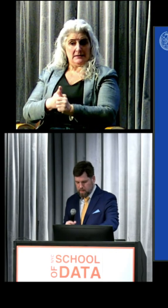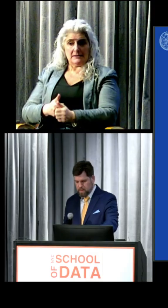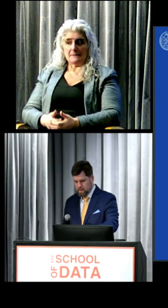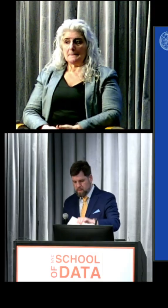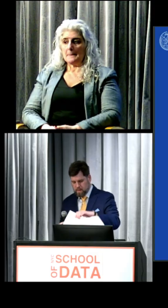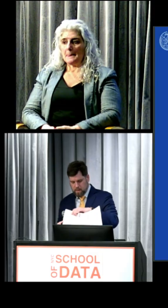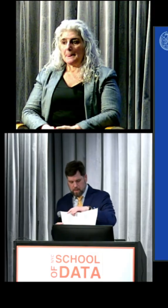people.